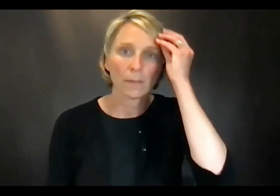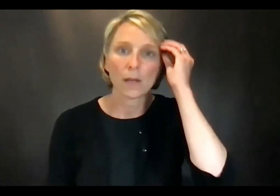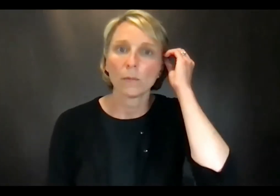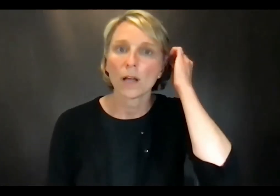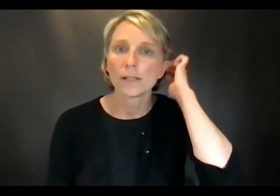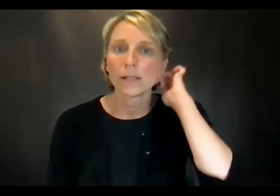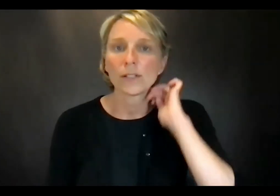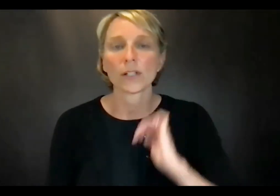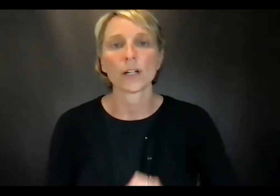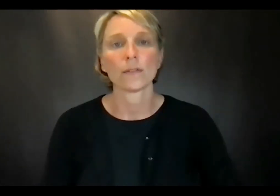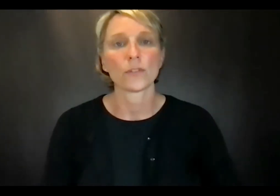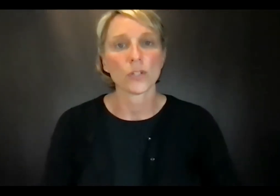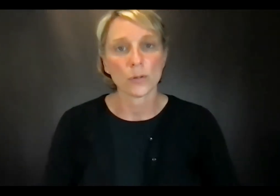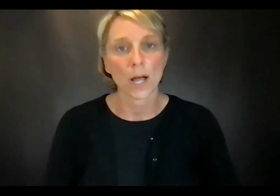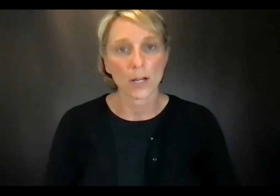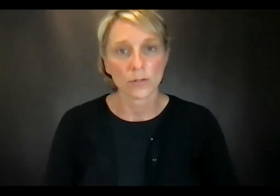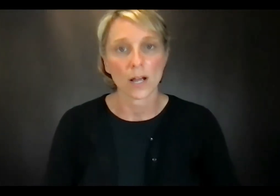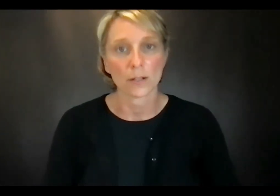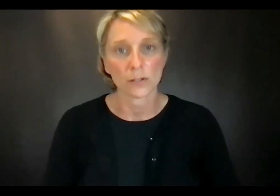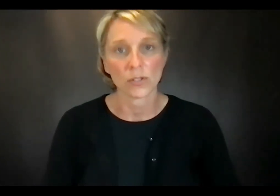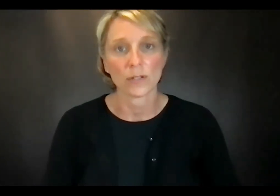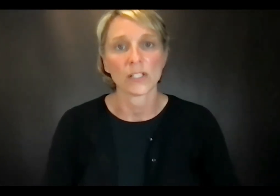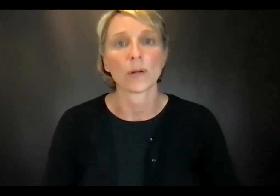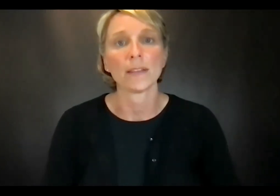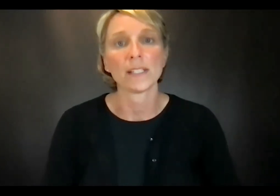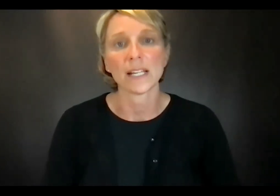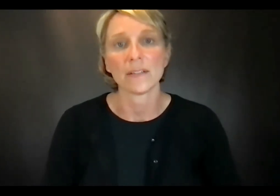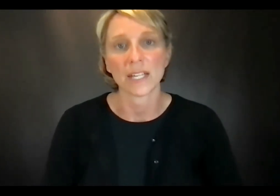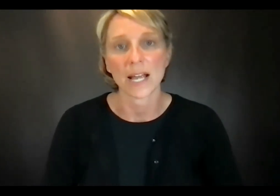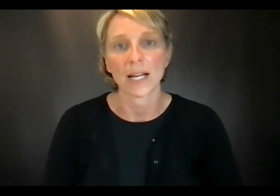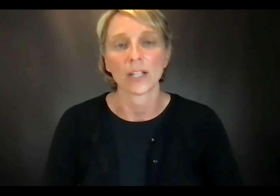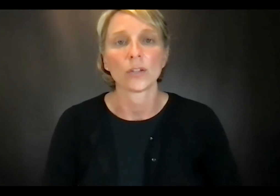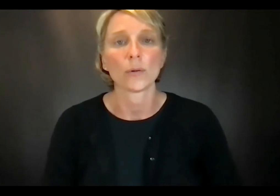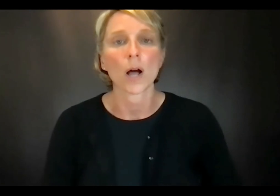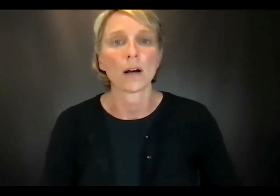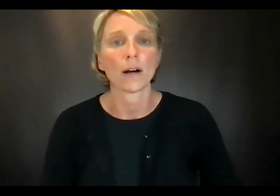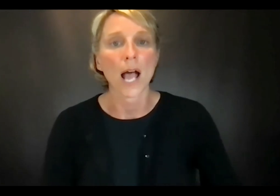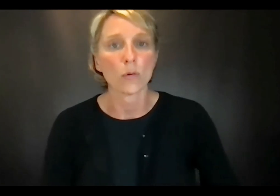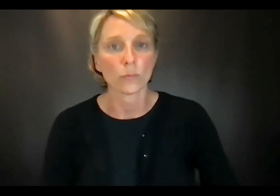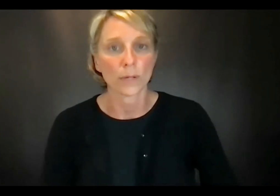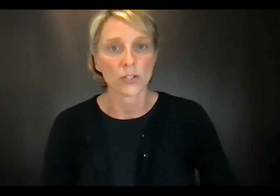and we also serve 200 other students throughout the state of Connecticut through our outreach